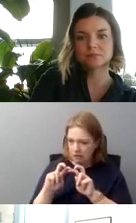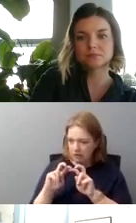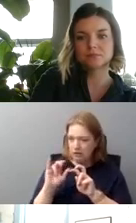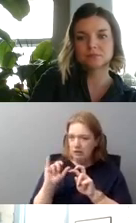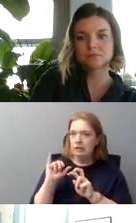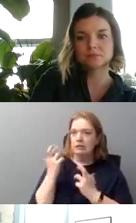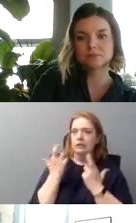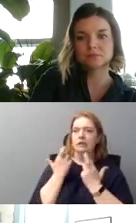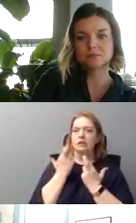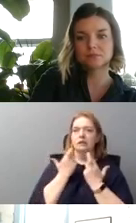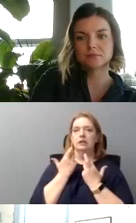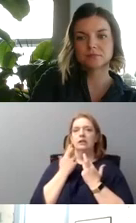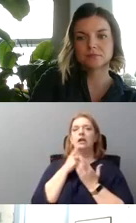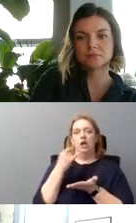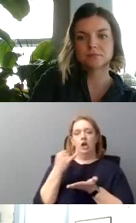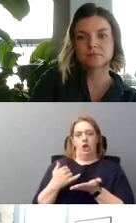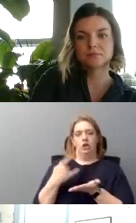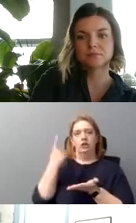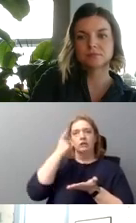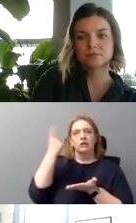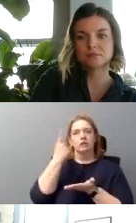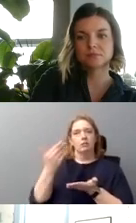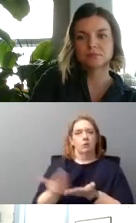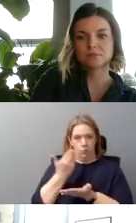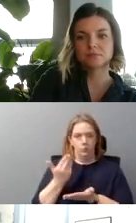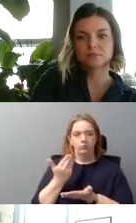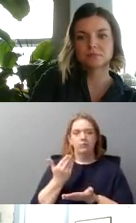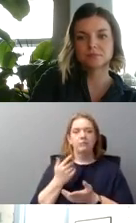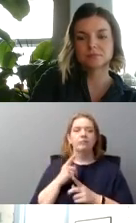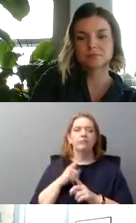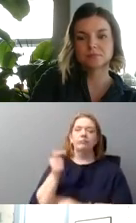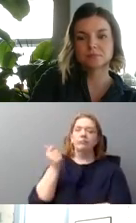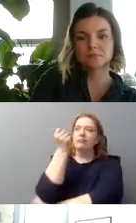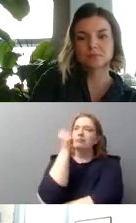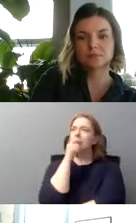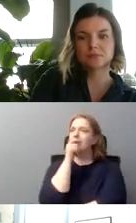and then they understand something new about the work, but he kept things, I would say,